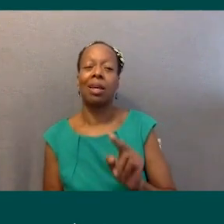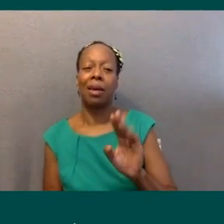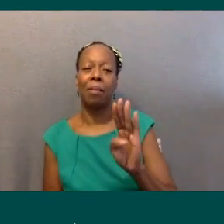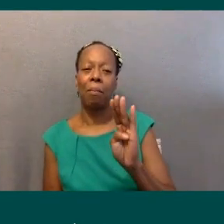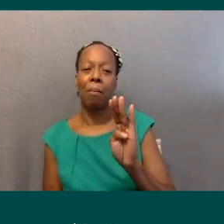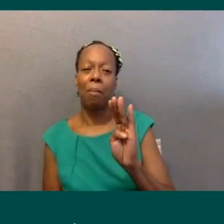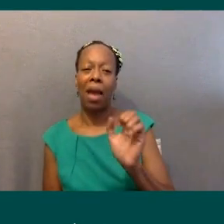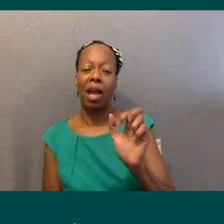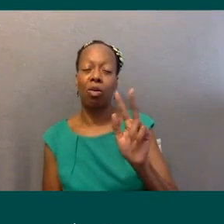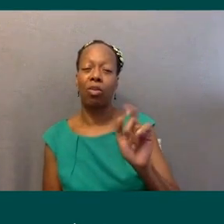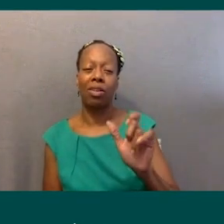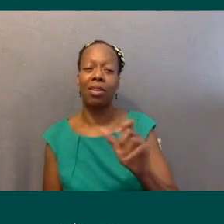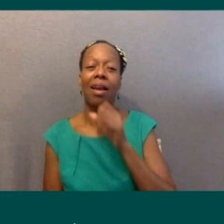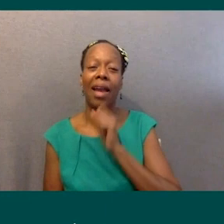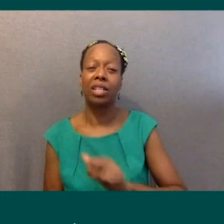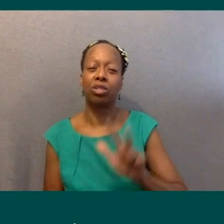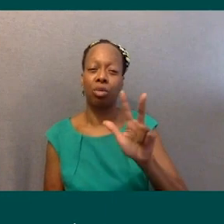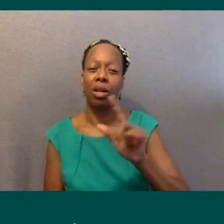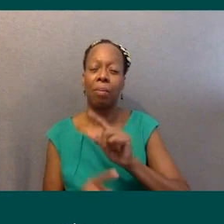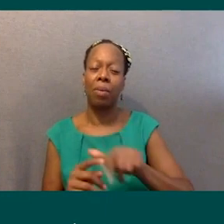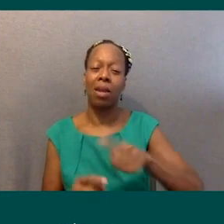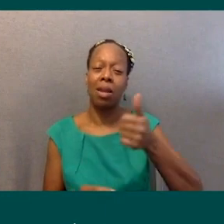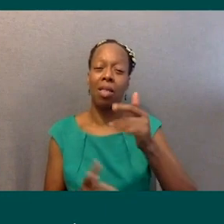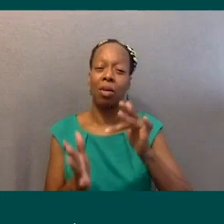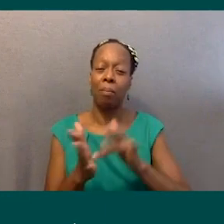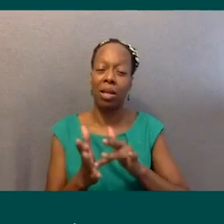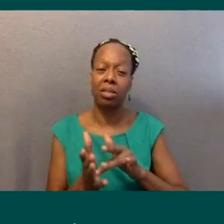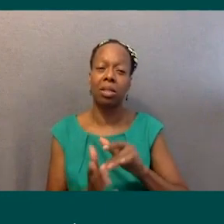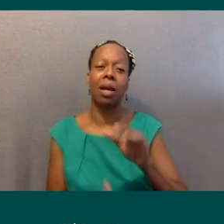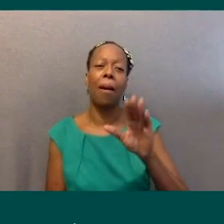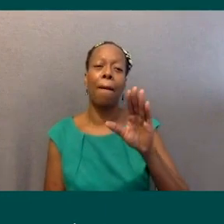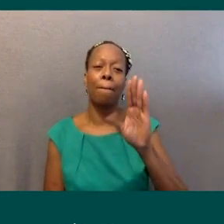when should botulinum toxin injections begin or when can they begin?